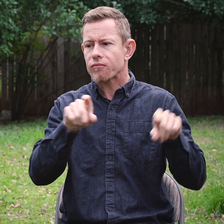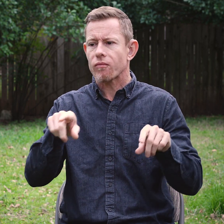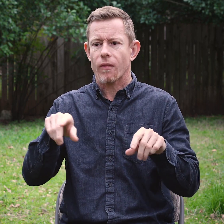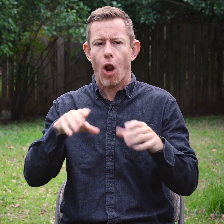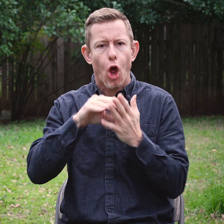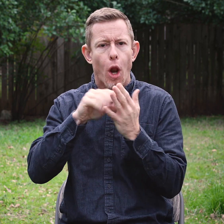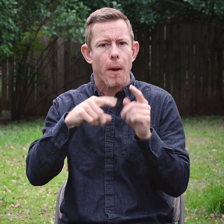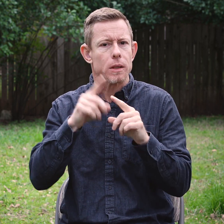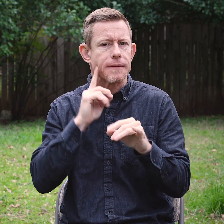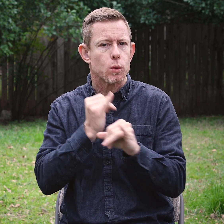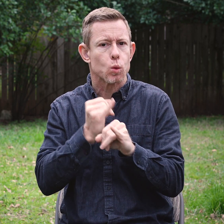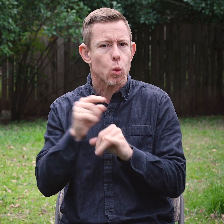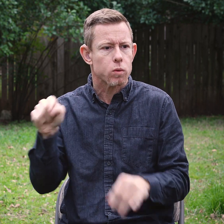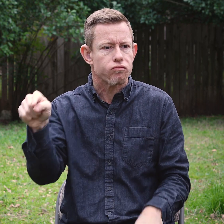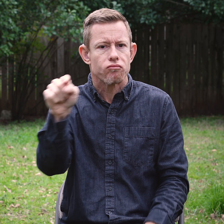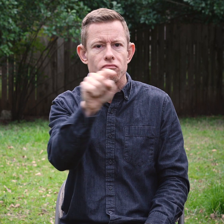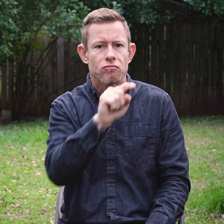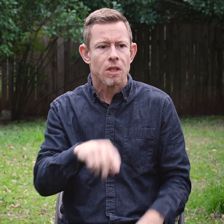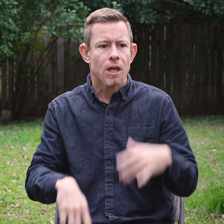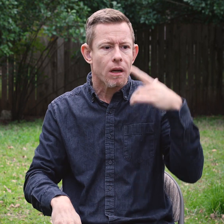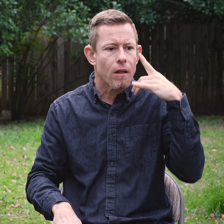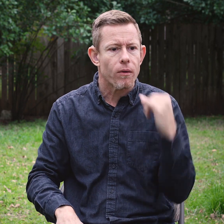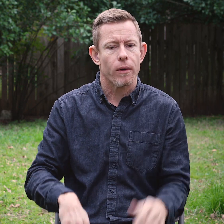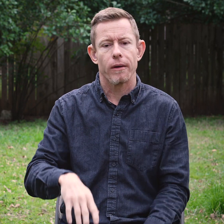I had asked around at camp and had learned about some of the schools for the deaf.